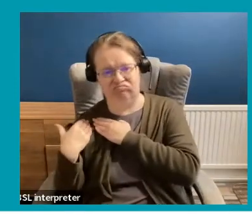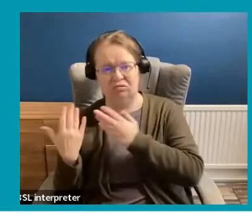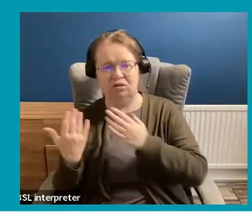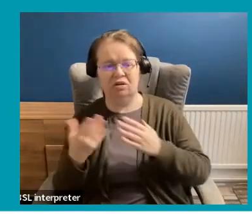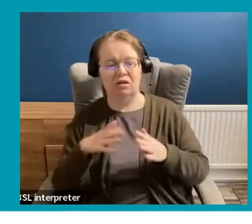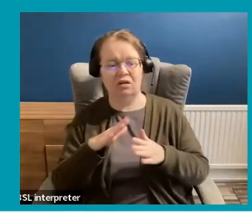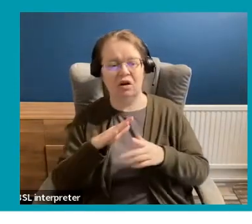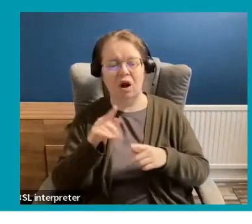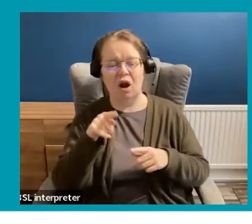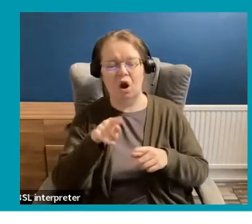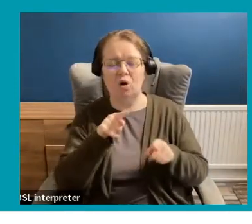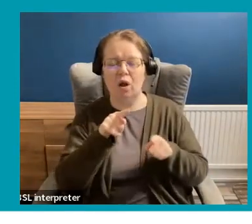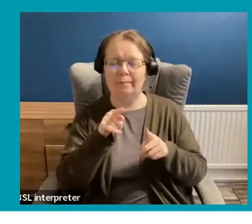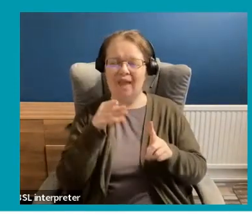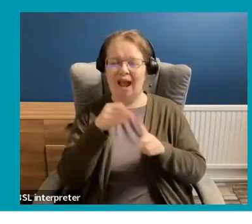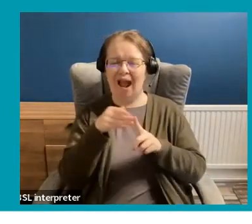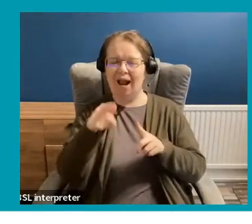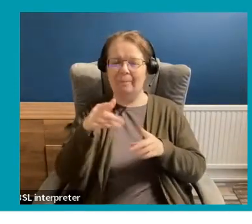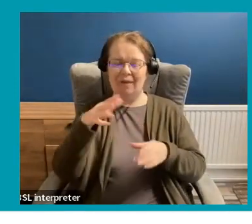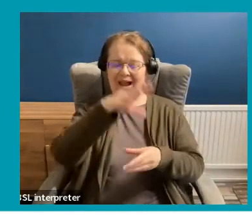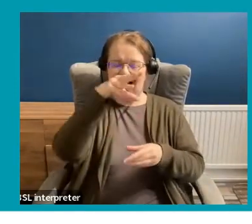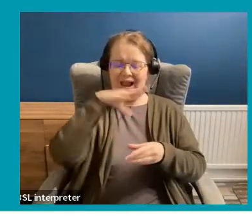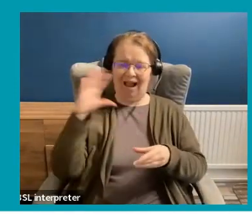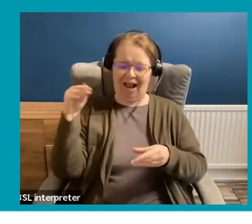embedded into the DNA of their business.